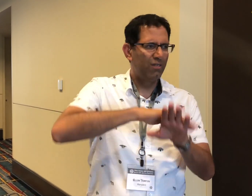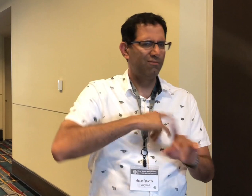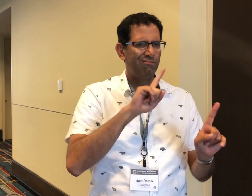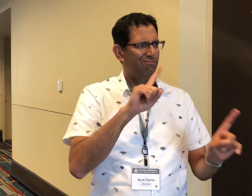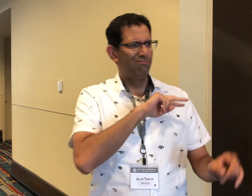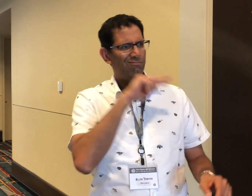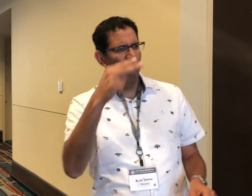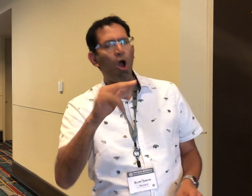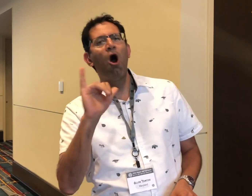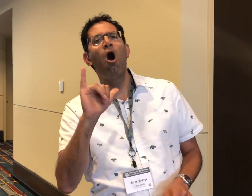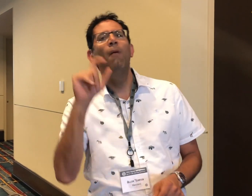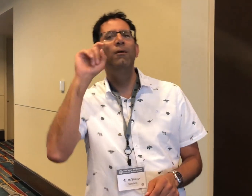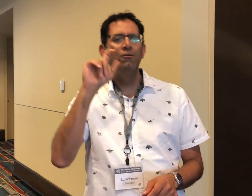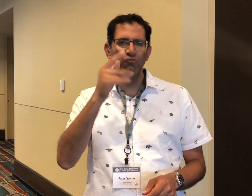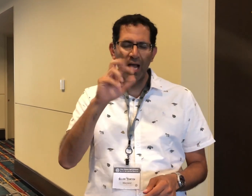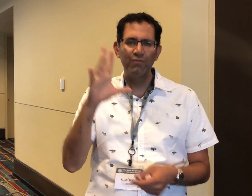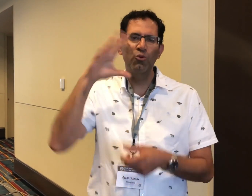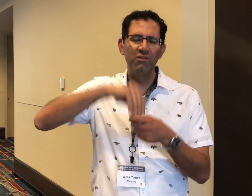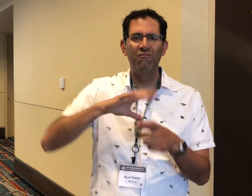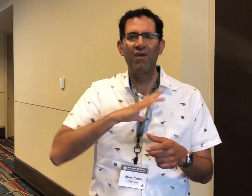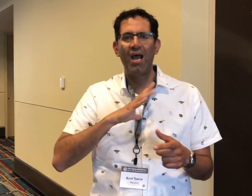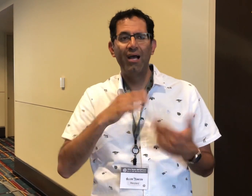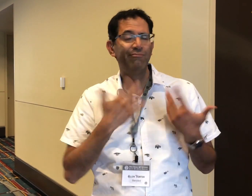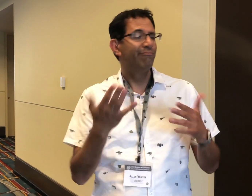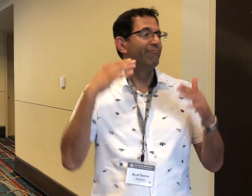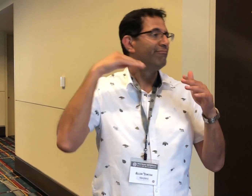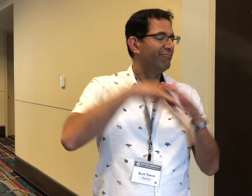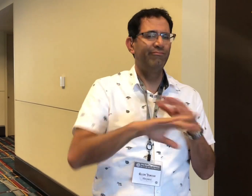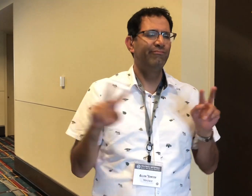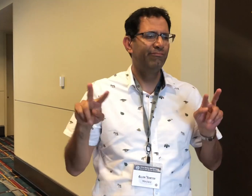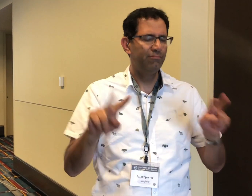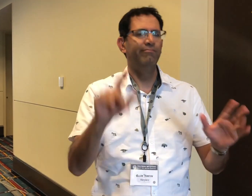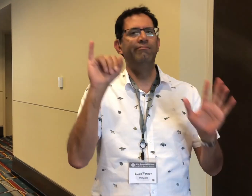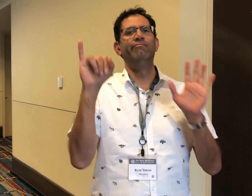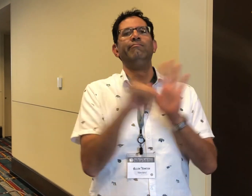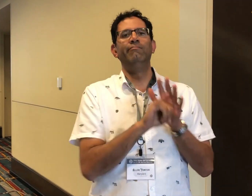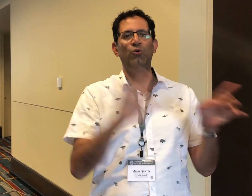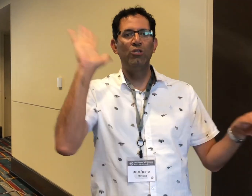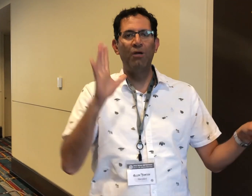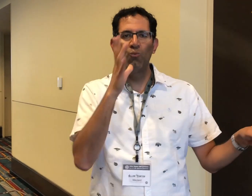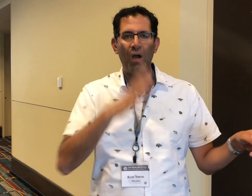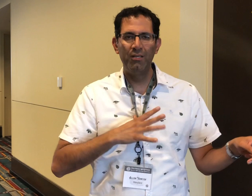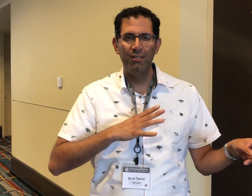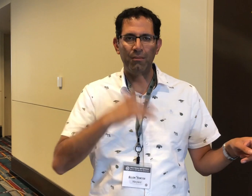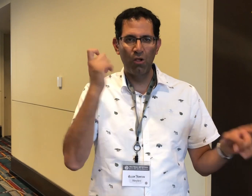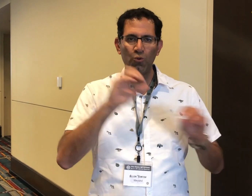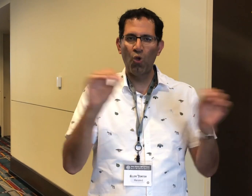I saw the sign about the gender inclusivity. When I entered the bathroom, I could tell it originally was